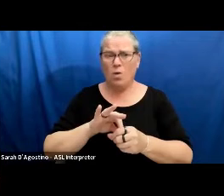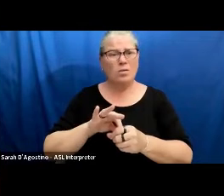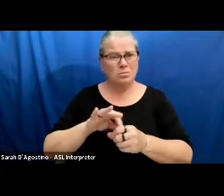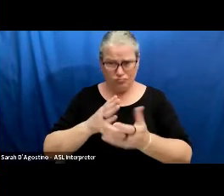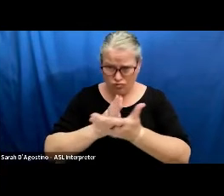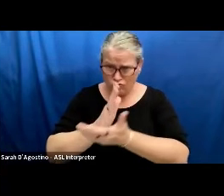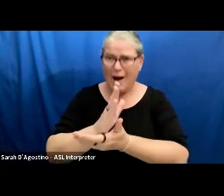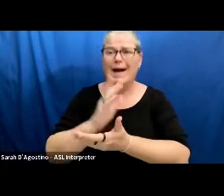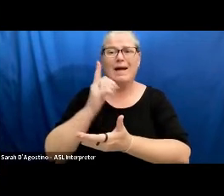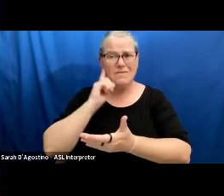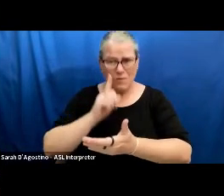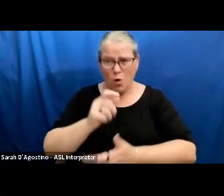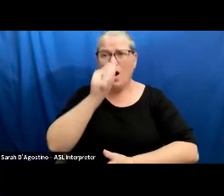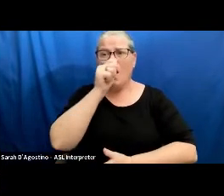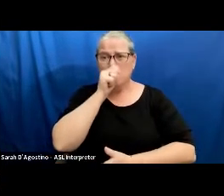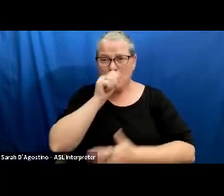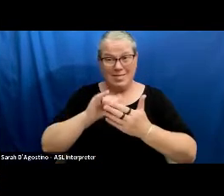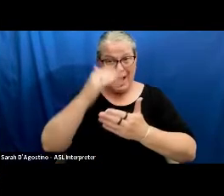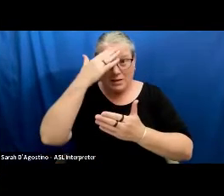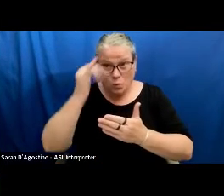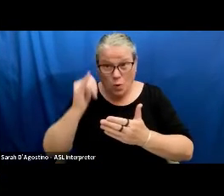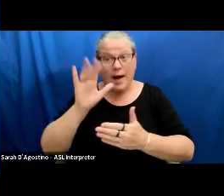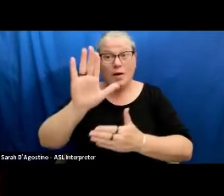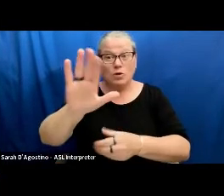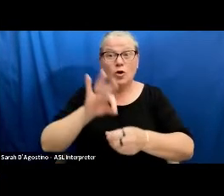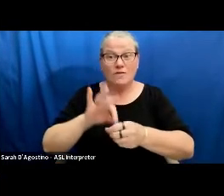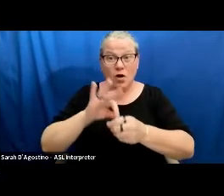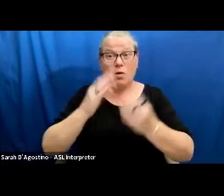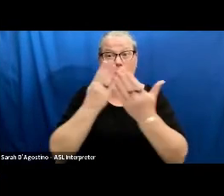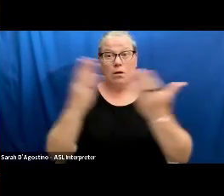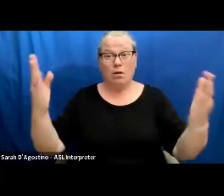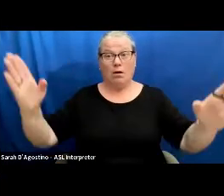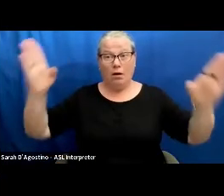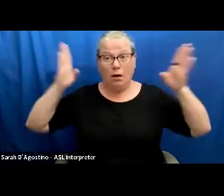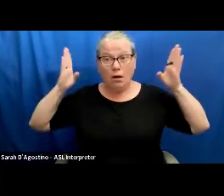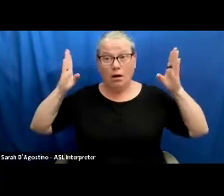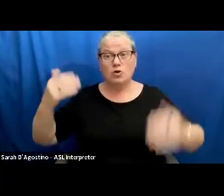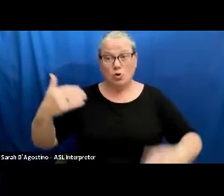screen around you when you're voting that's why you get the folders that they put your ballots in